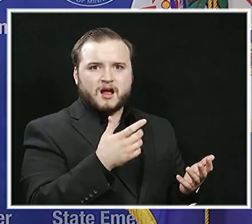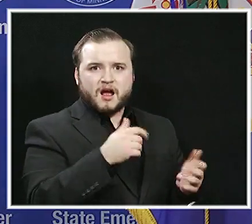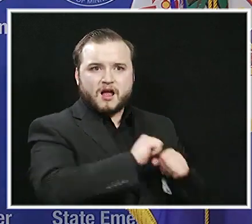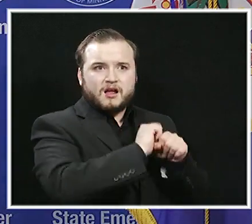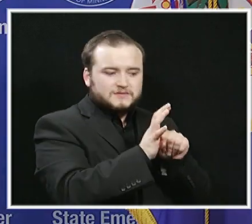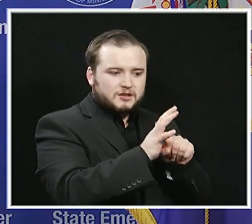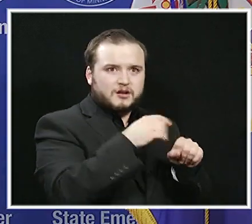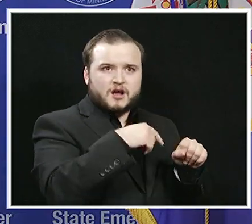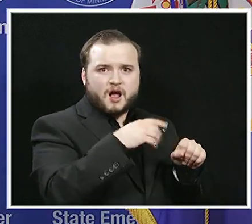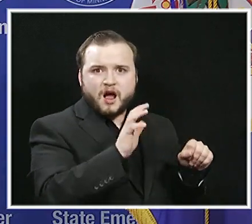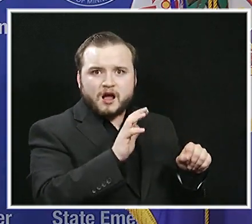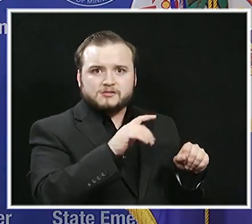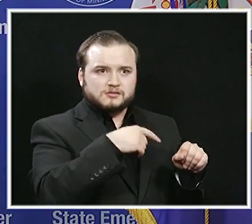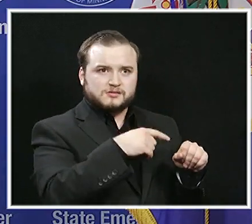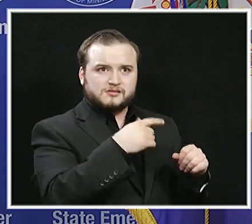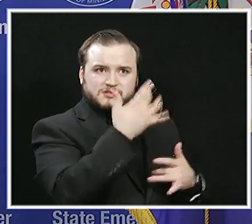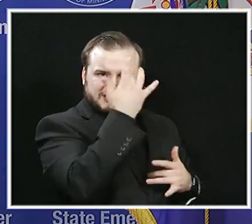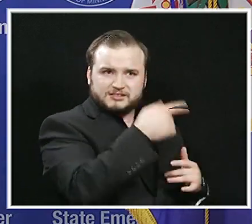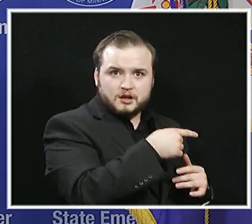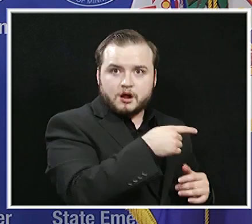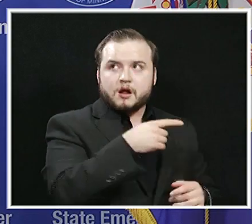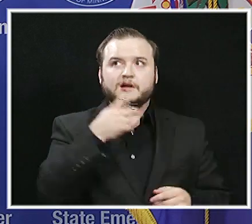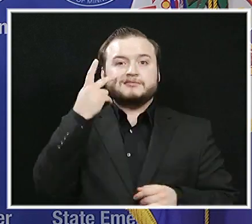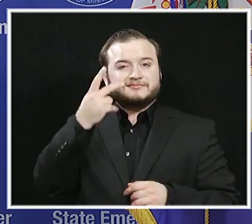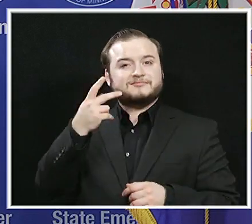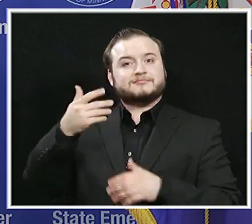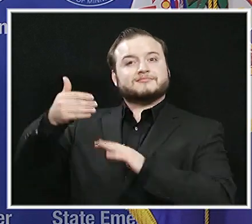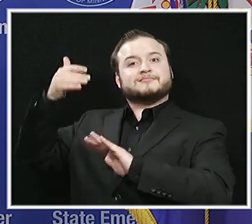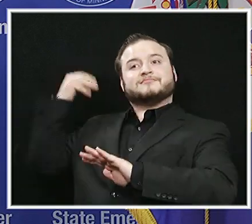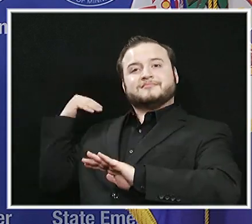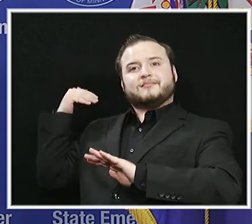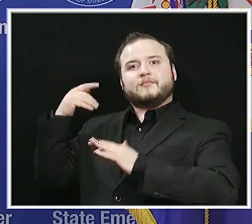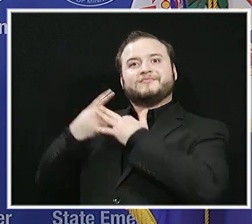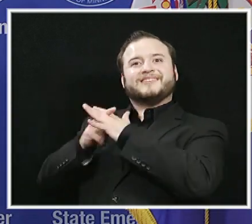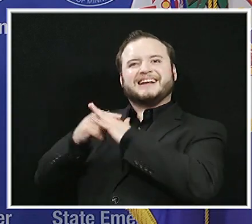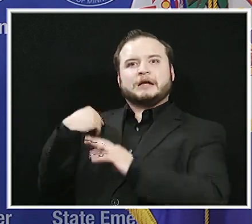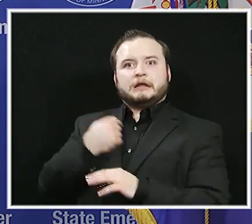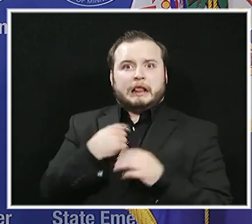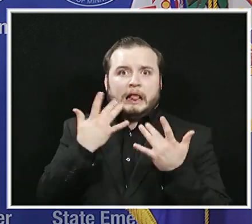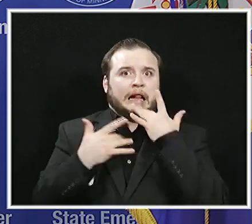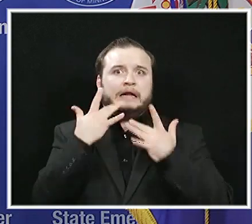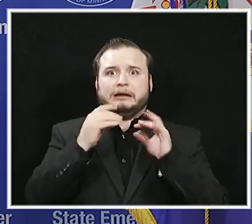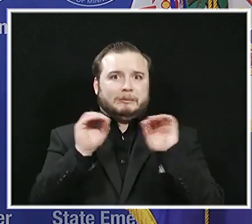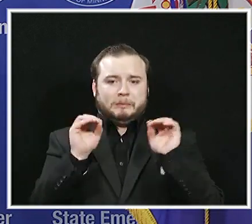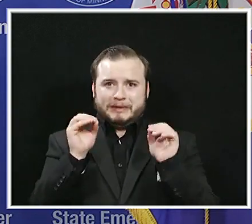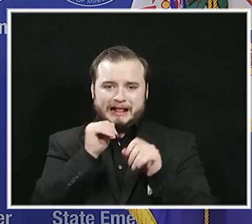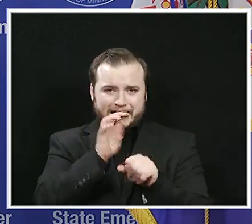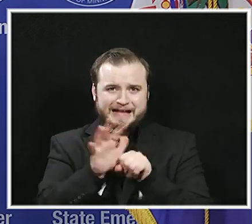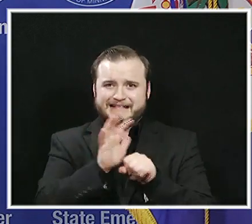have enough on hand because not everybody's stocked for this, as you saw a slide further back, we were